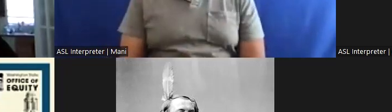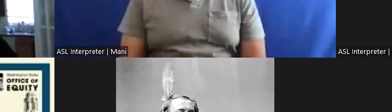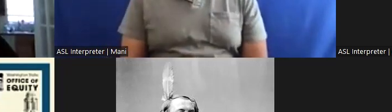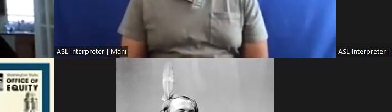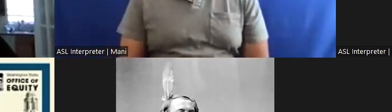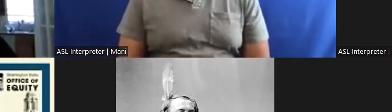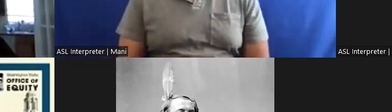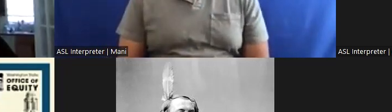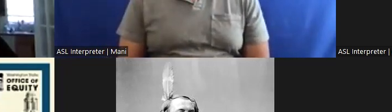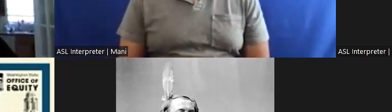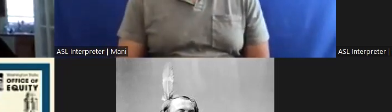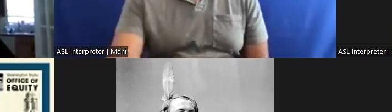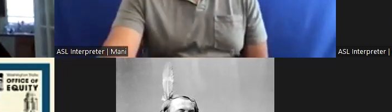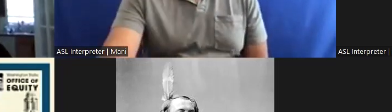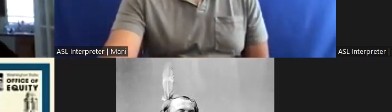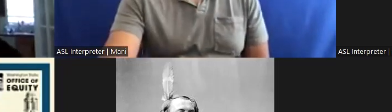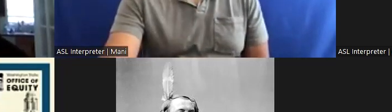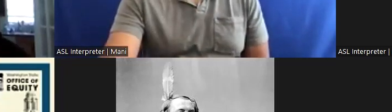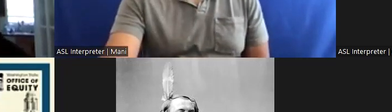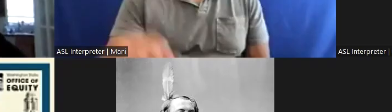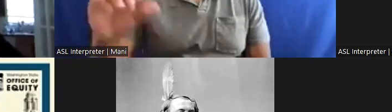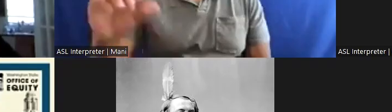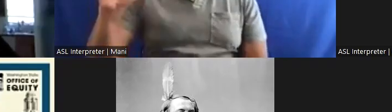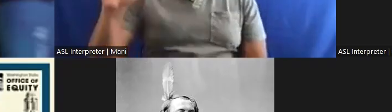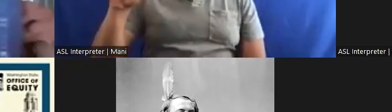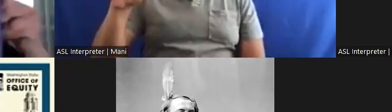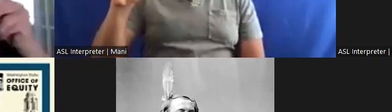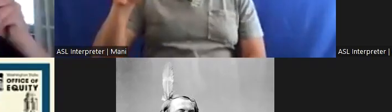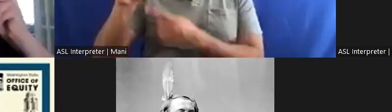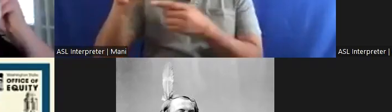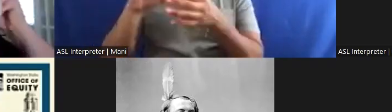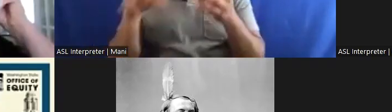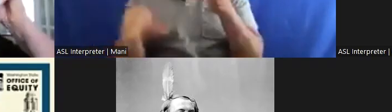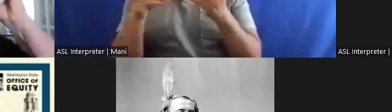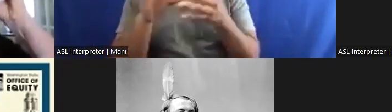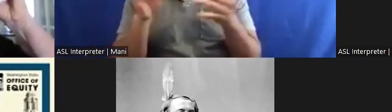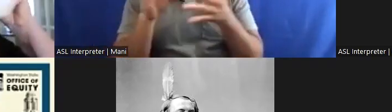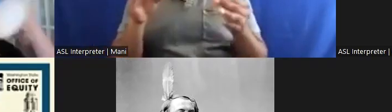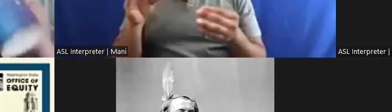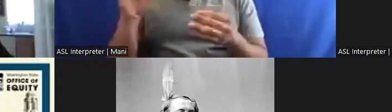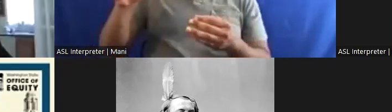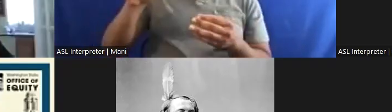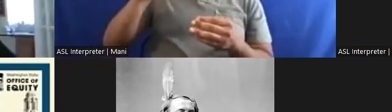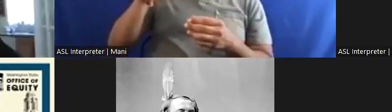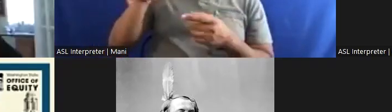I just quickly wanted to make a comment, Jeremy, like you're speaking my language.